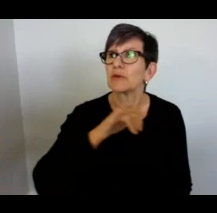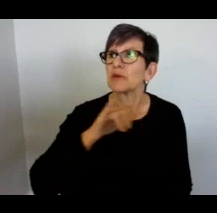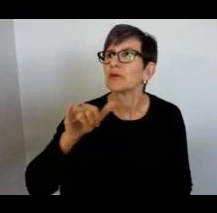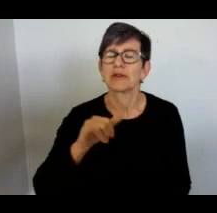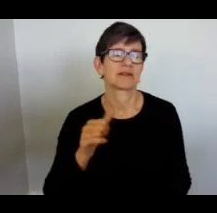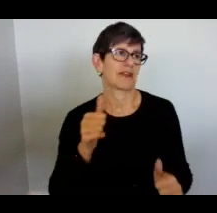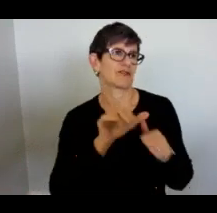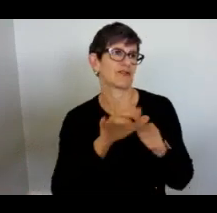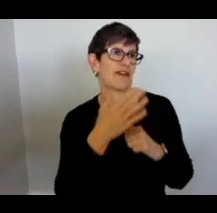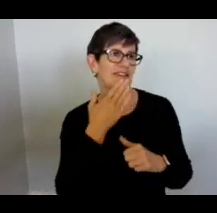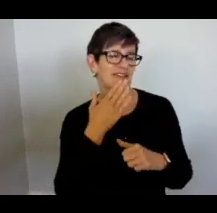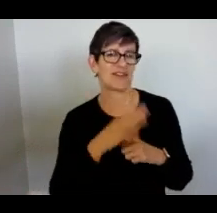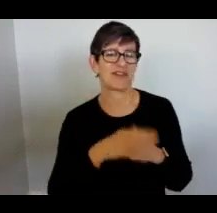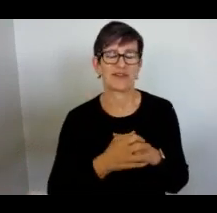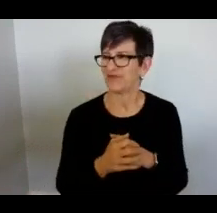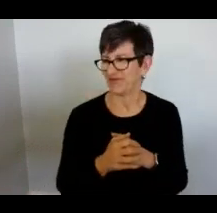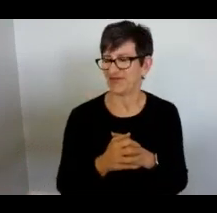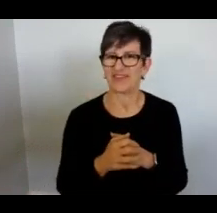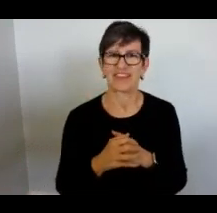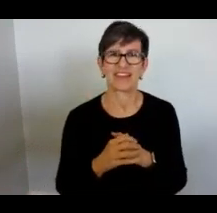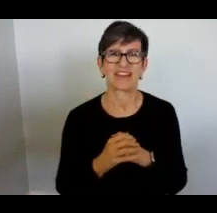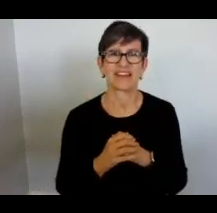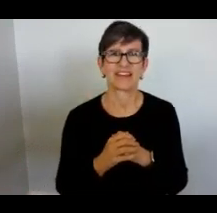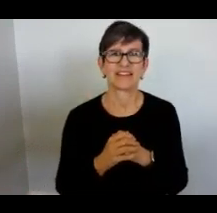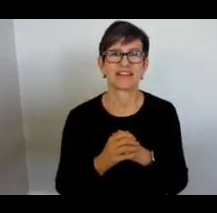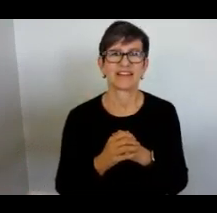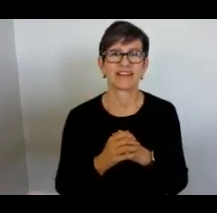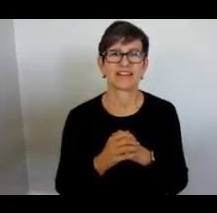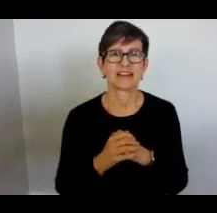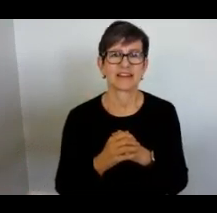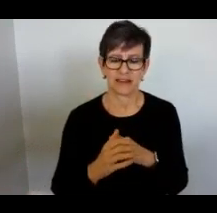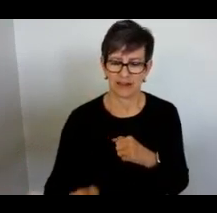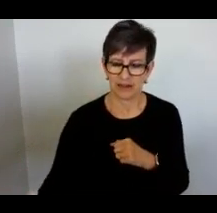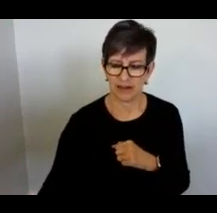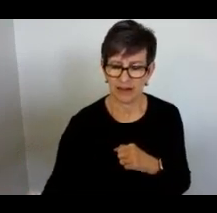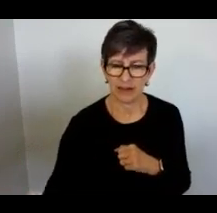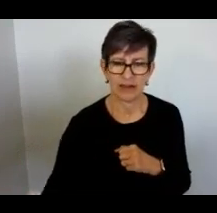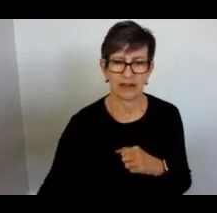Thank you. All right. Moving on. Director of Child Protection Litigation. NICHOLAS: